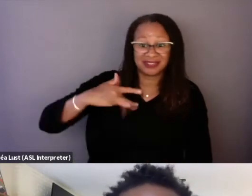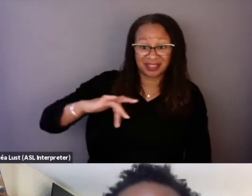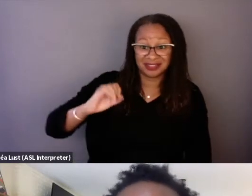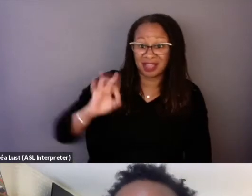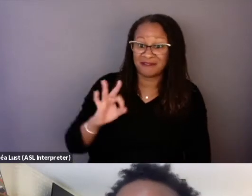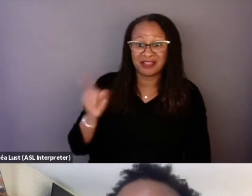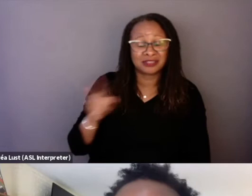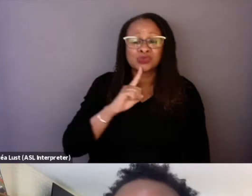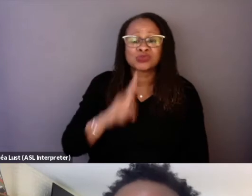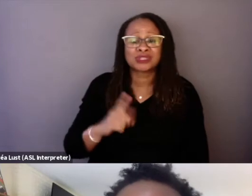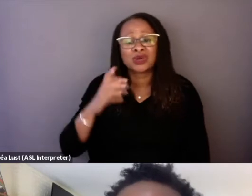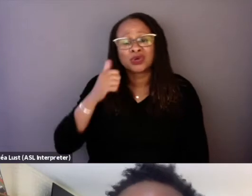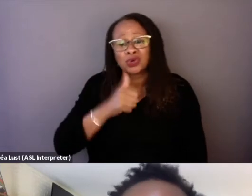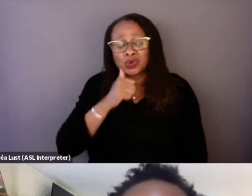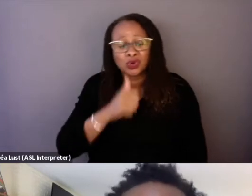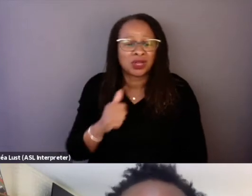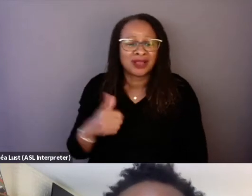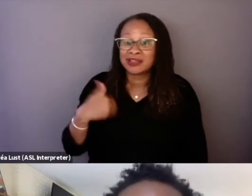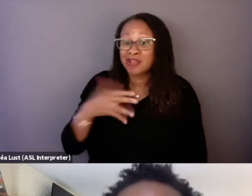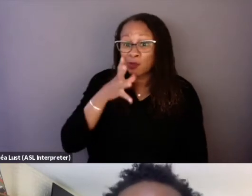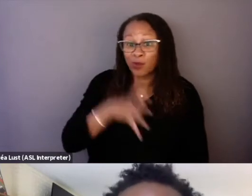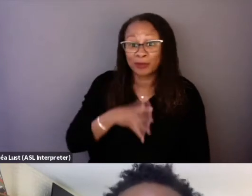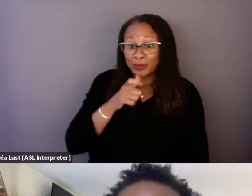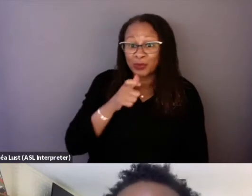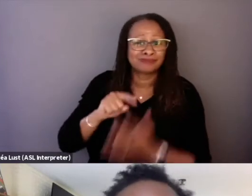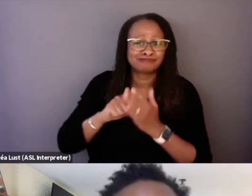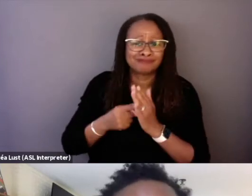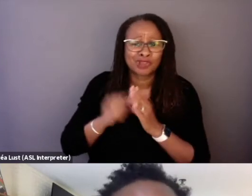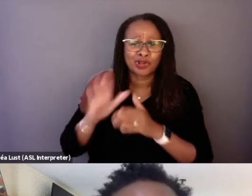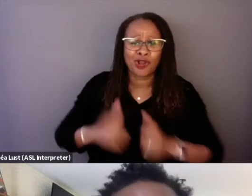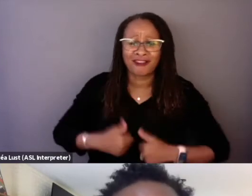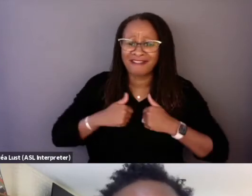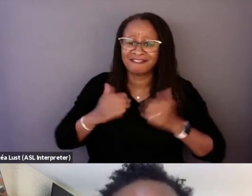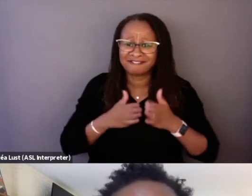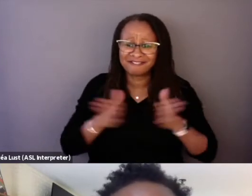this was a girl who was just a young woman, who was just starting out on her life,